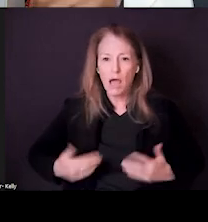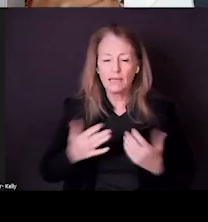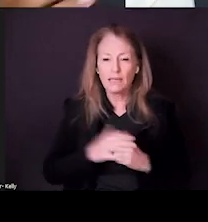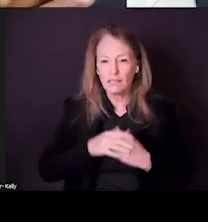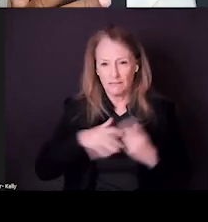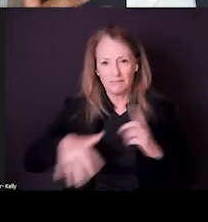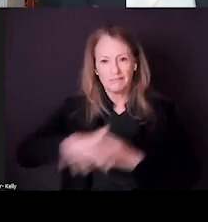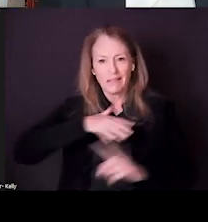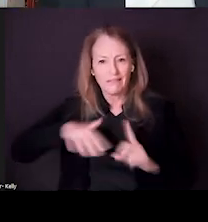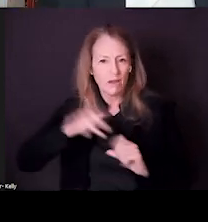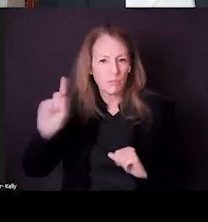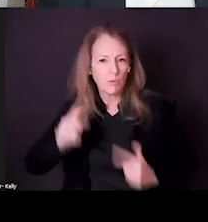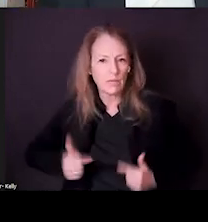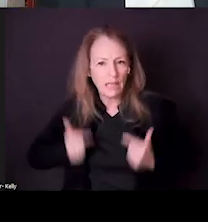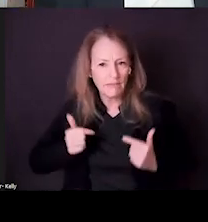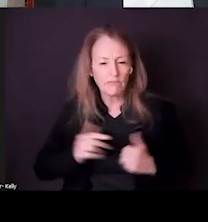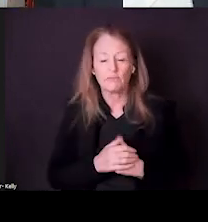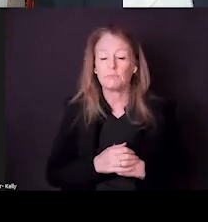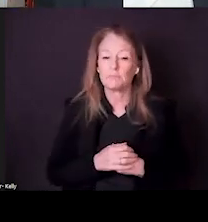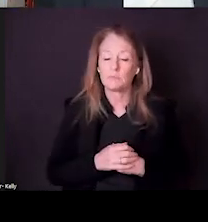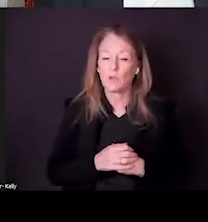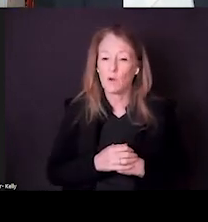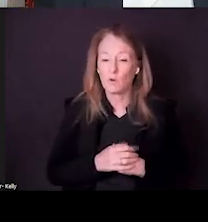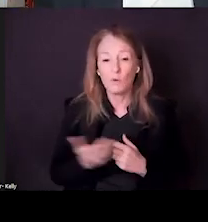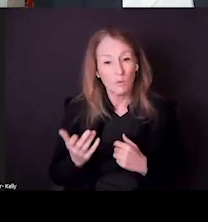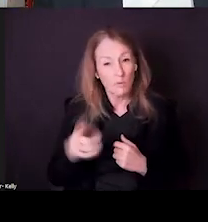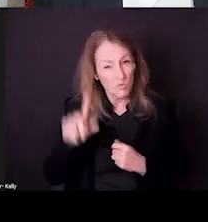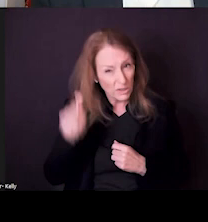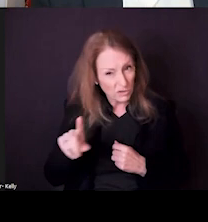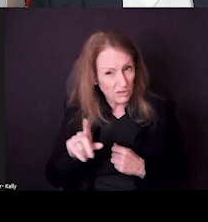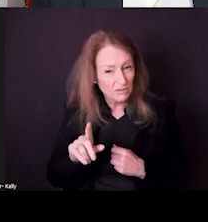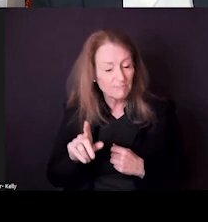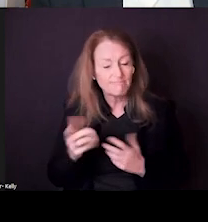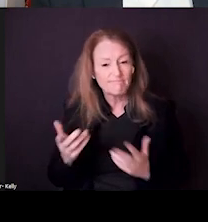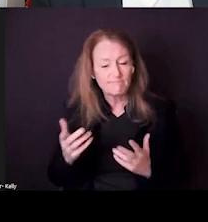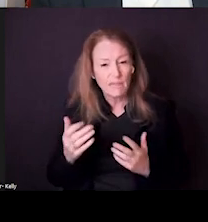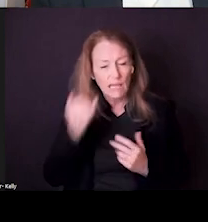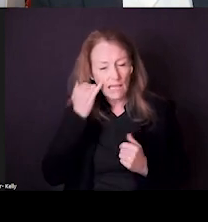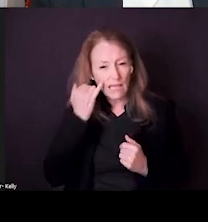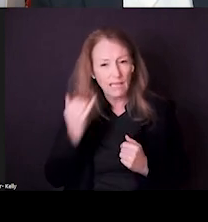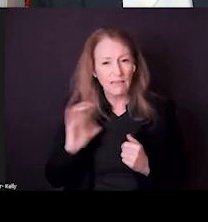THE QUESTION FOR US, AS A FIELD, IS IF OUR HEALTH STATUS IS -- IF